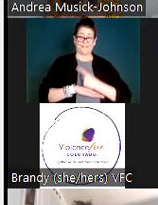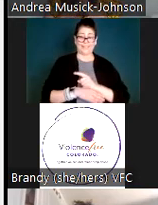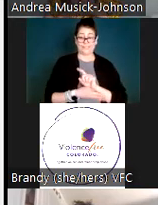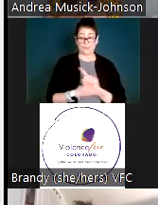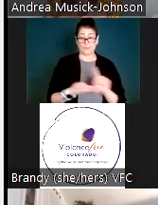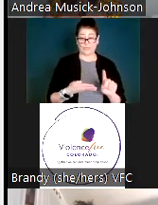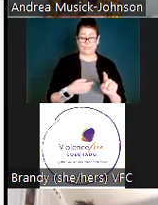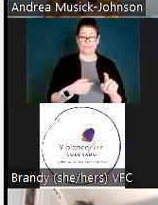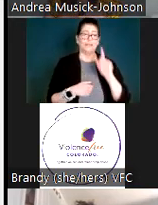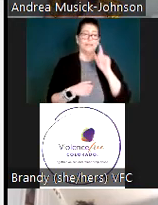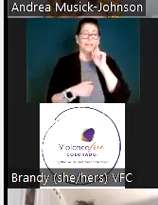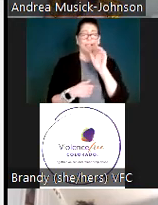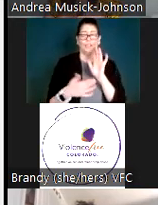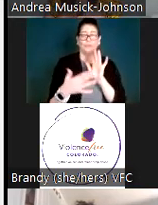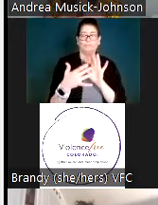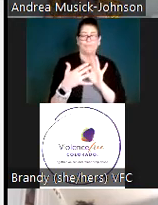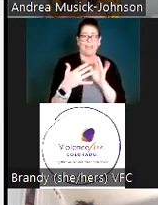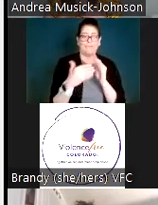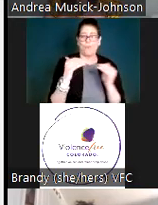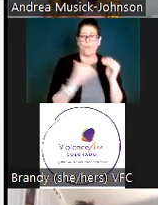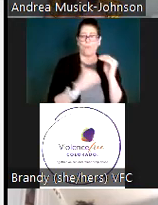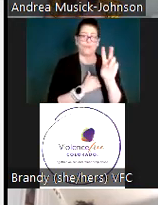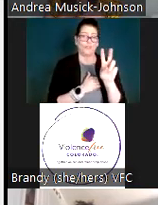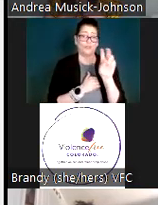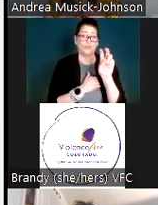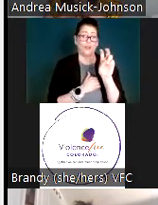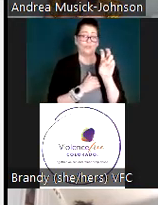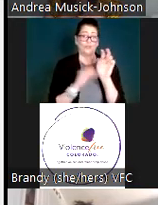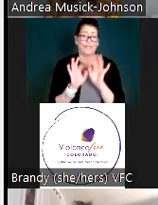over 200 languages that are available via live operator support.